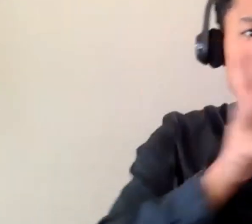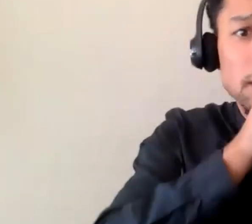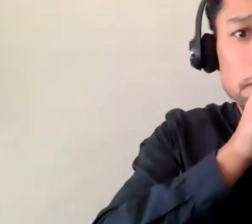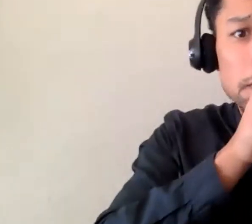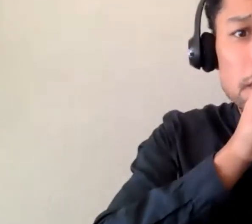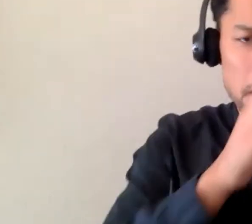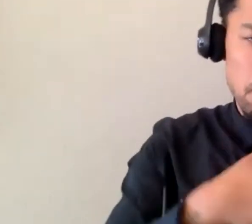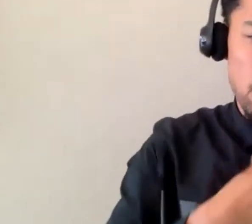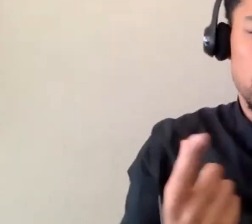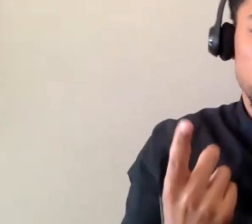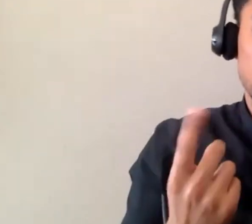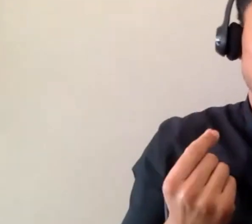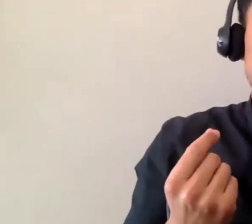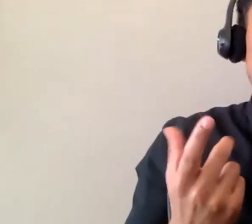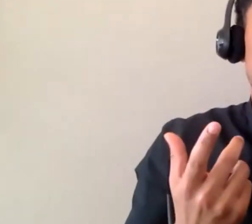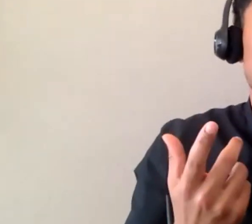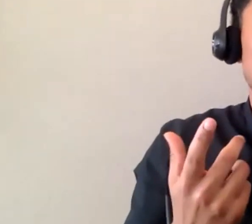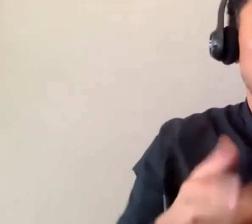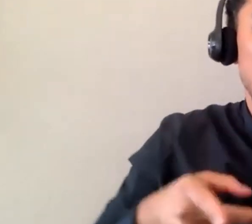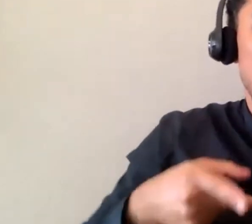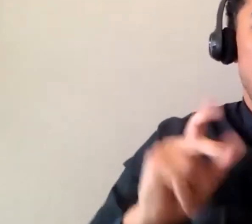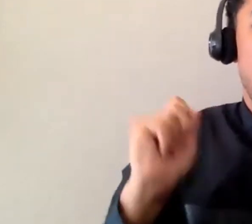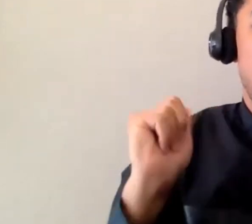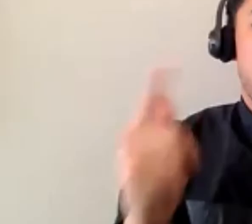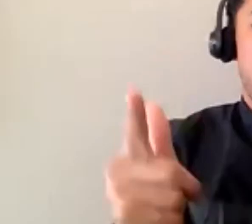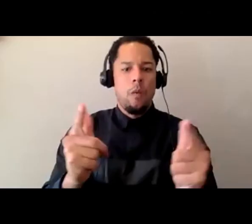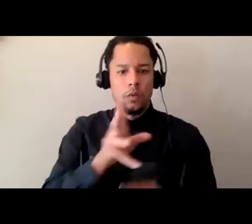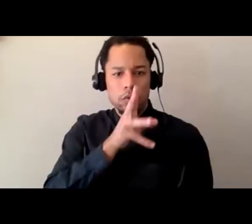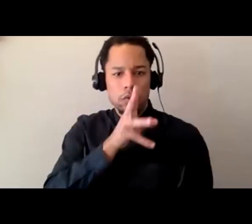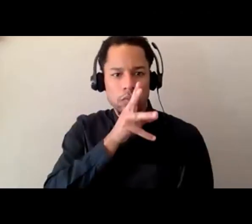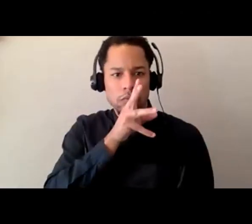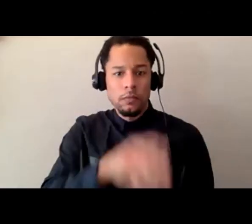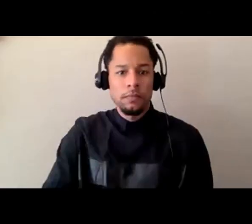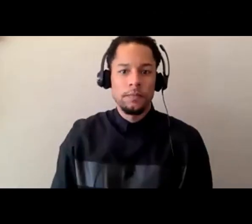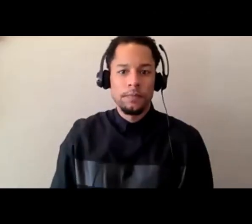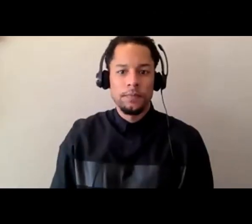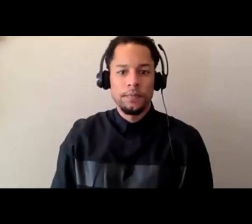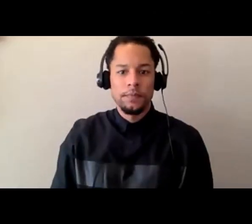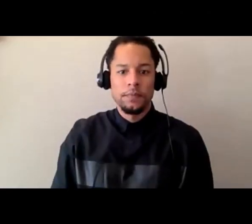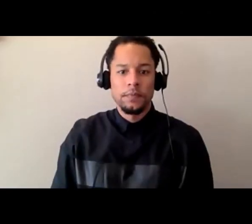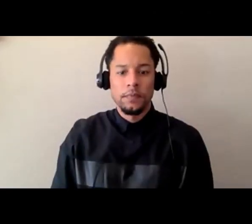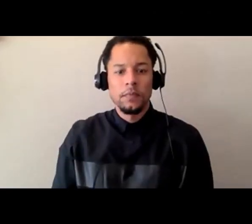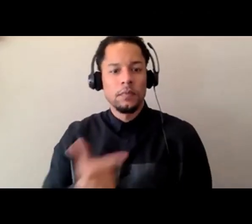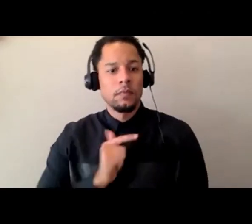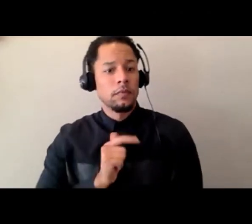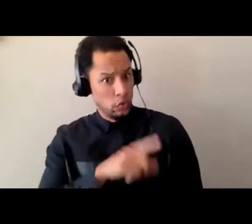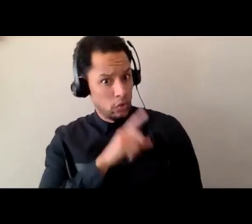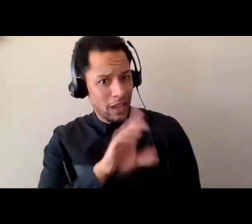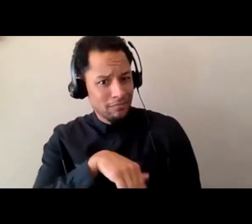And I'm going to take -- and we are saving the chat, right?